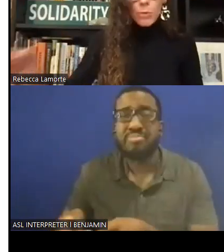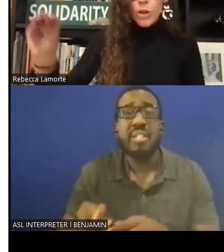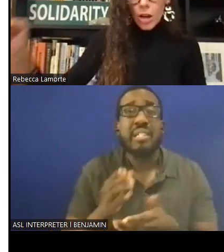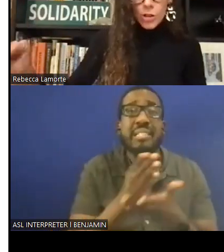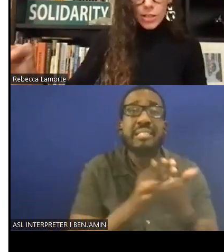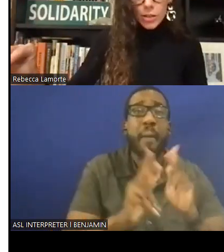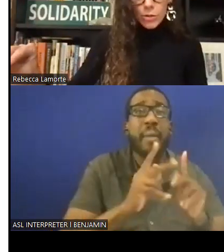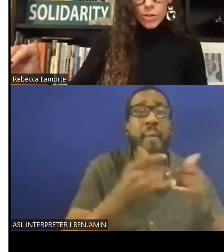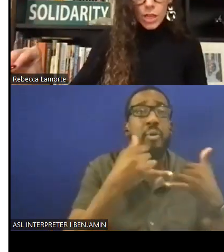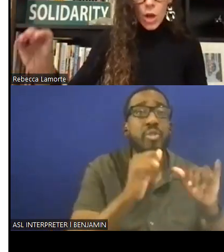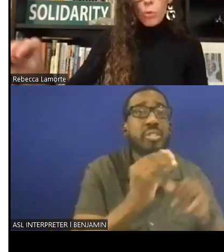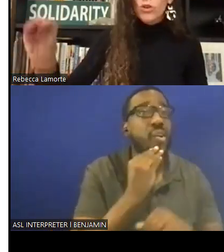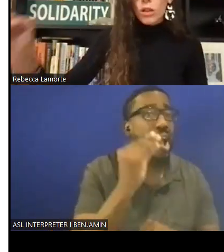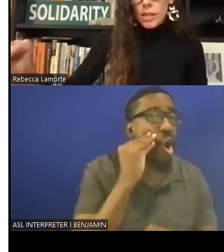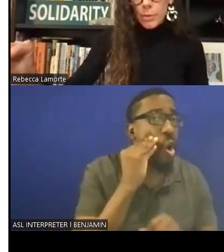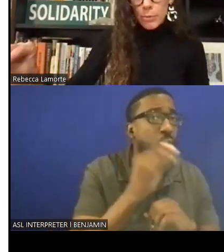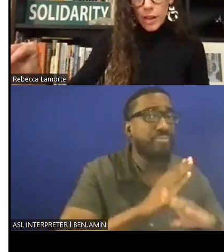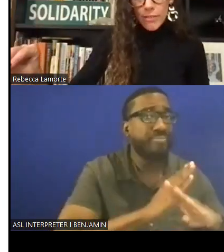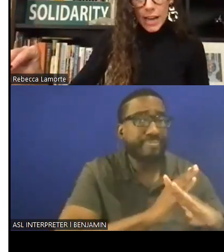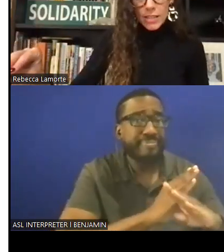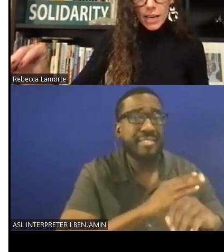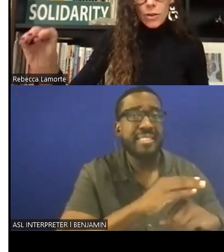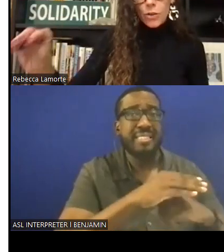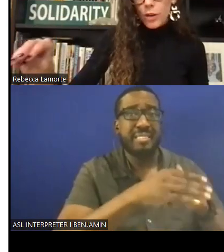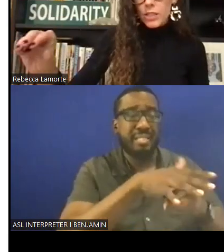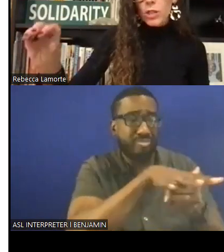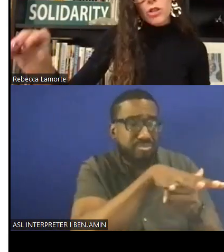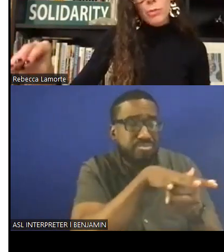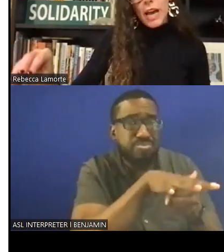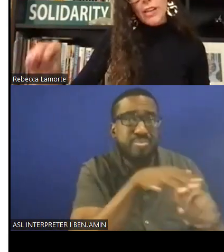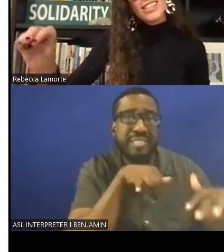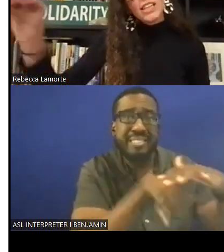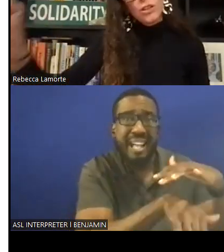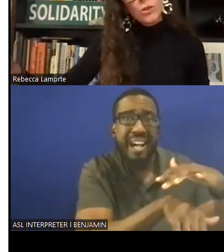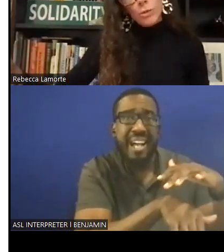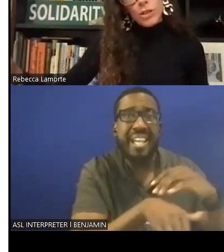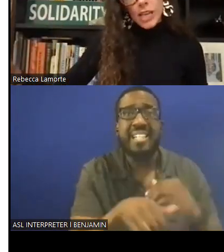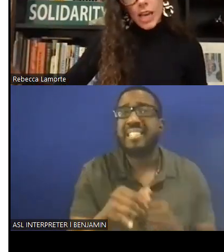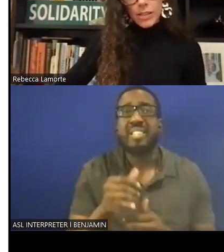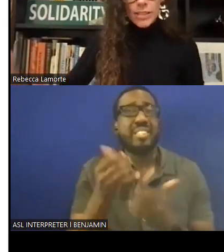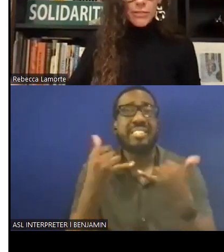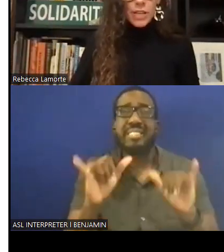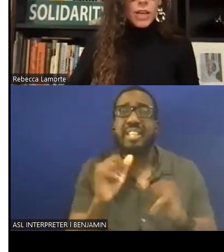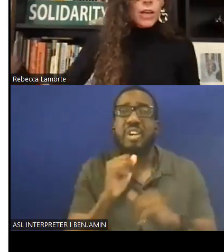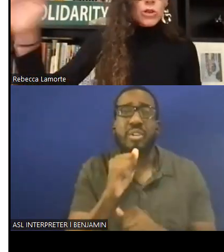and we're not addressing those needs. We're not seeing people get vaccinated at the rates that they should be now to continue community care and safety.